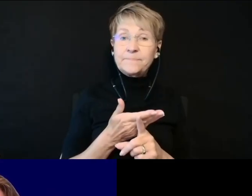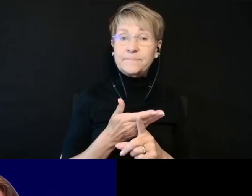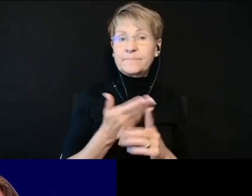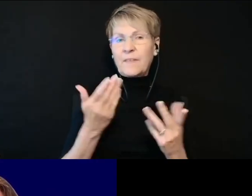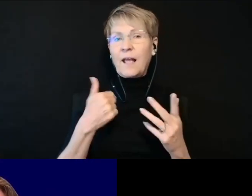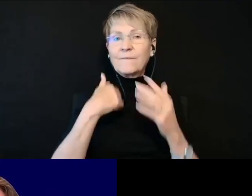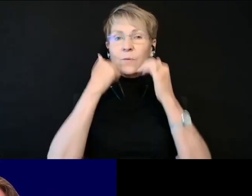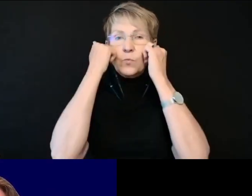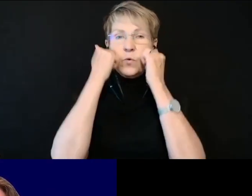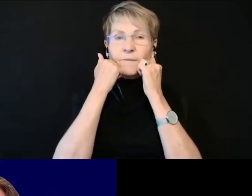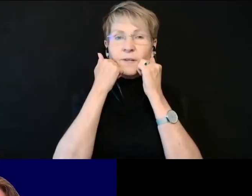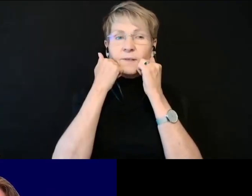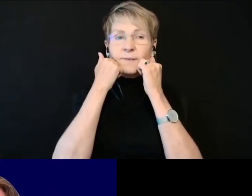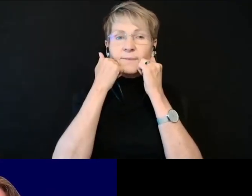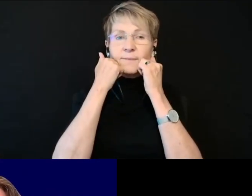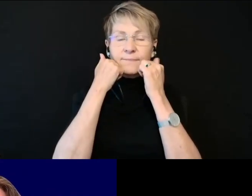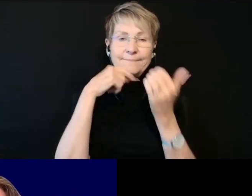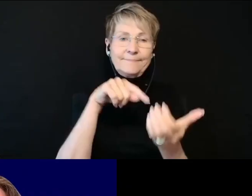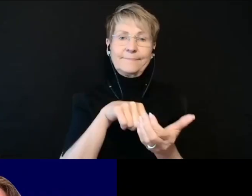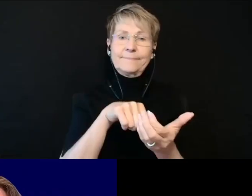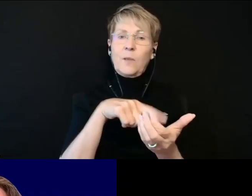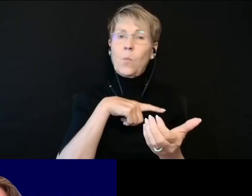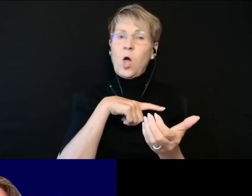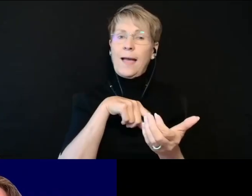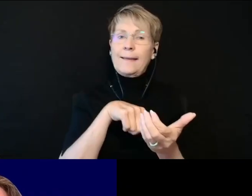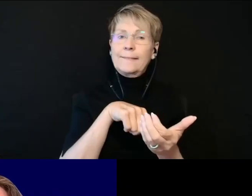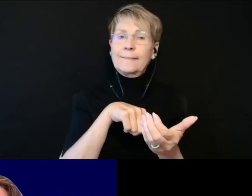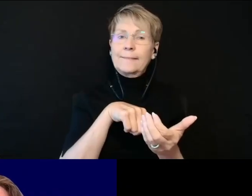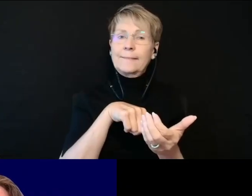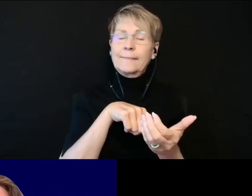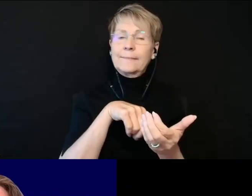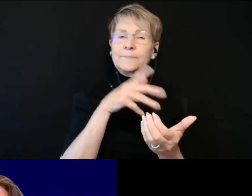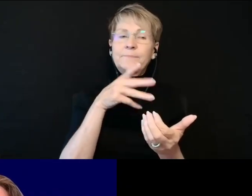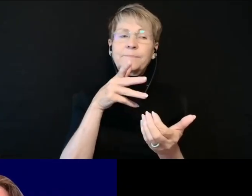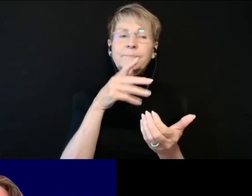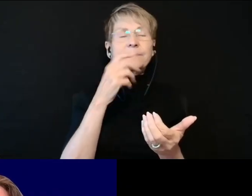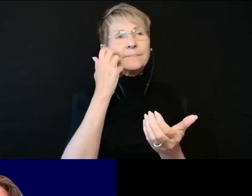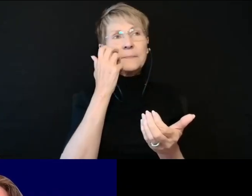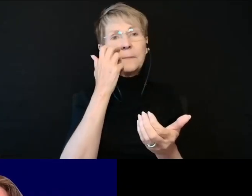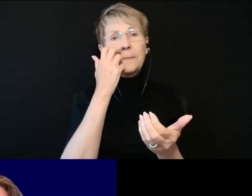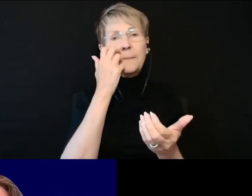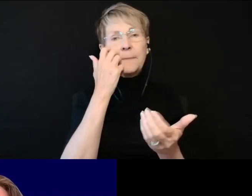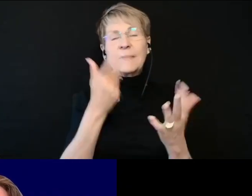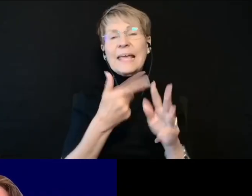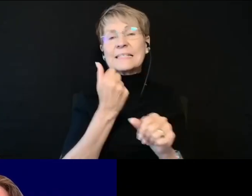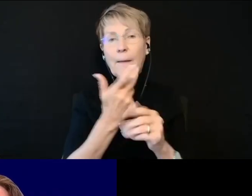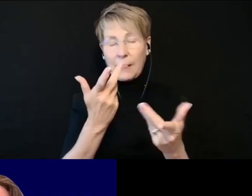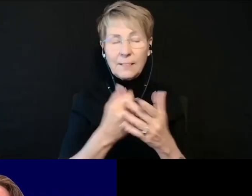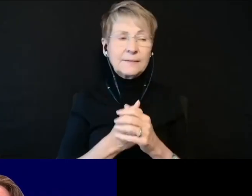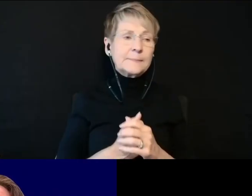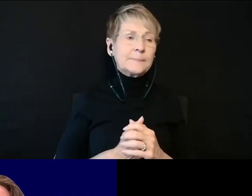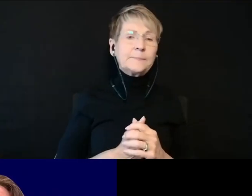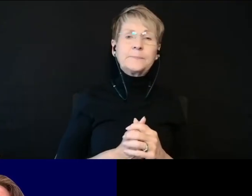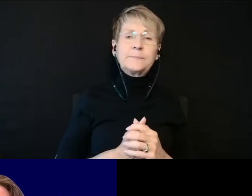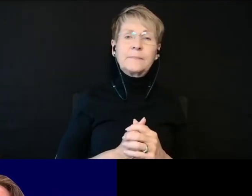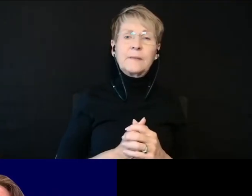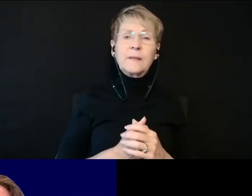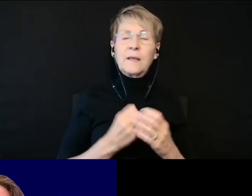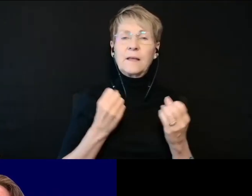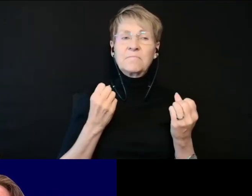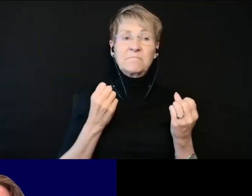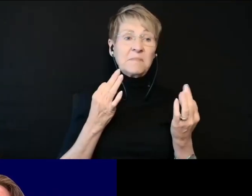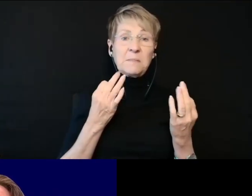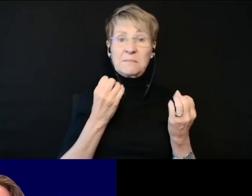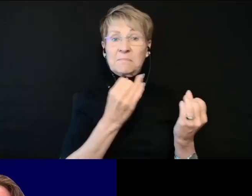what that is replacing. So an example might be there is no AAC device out there that I know of